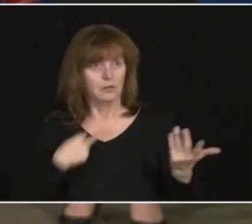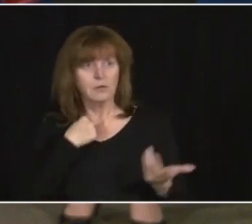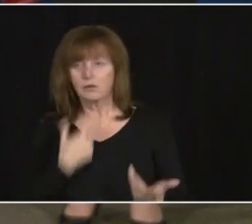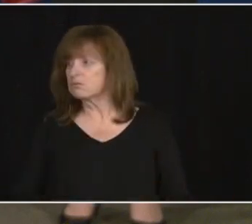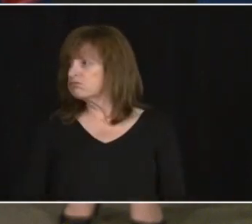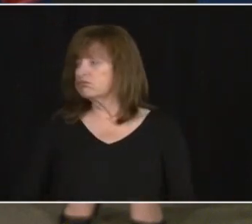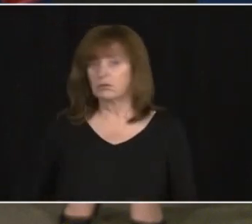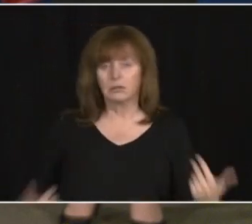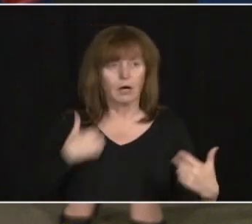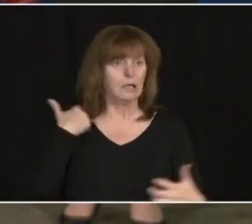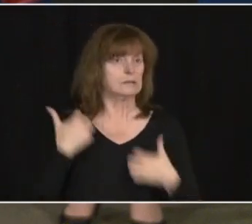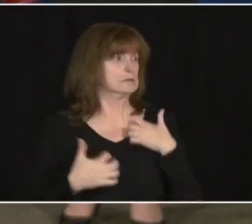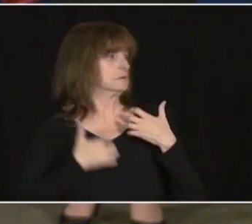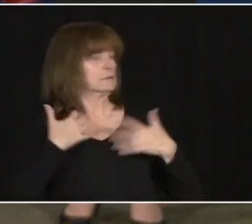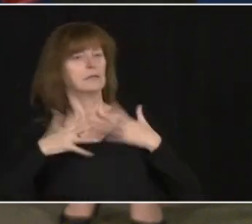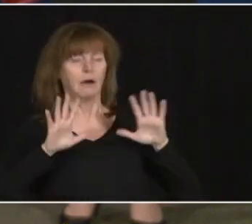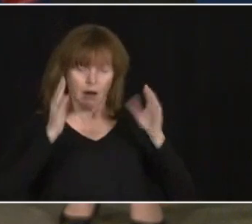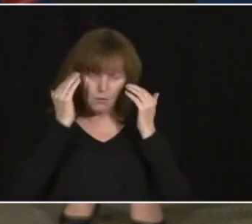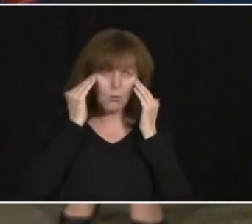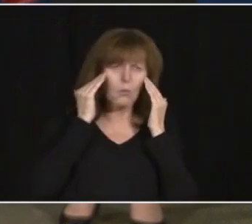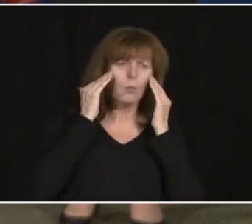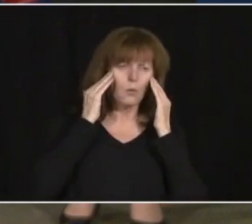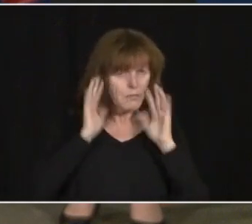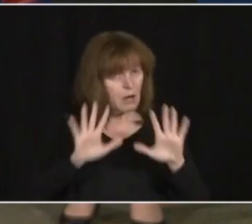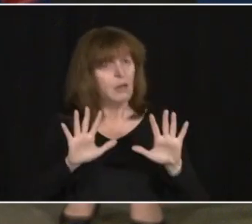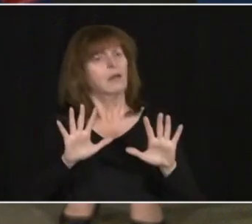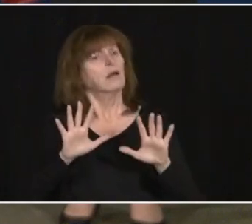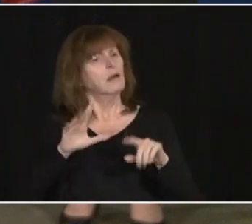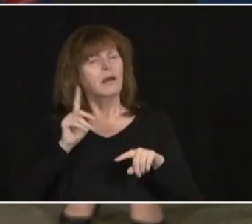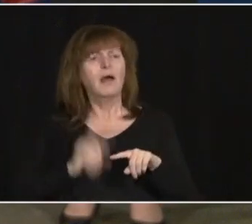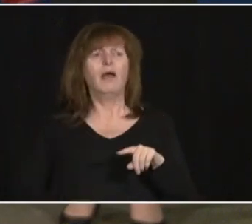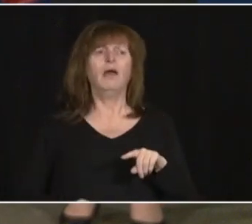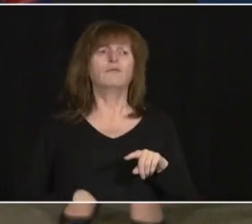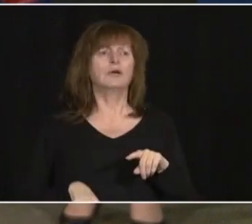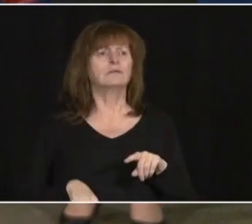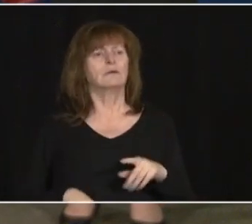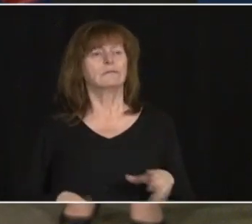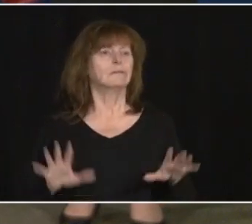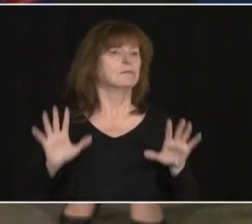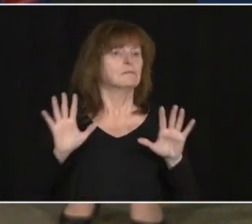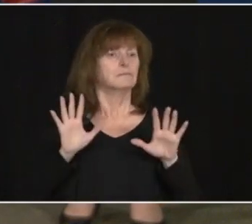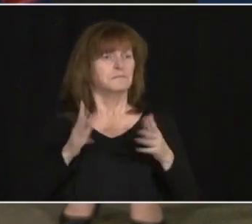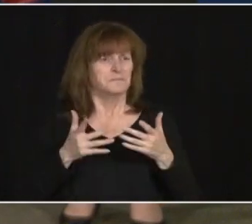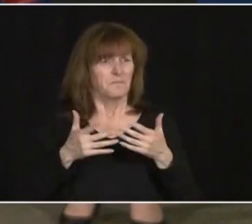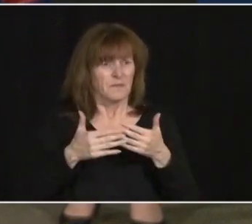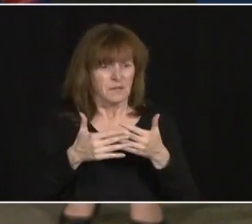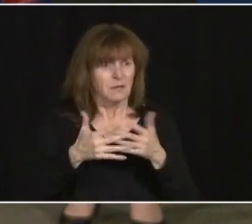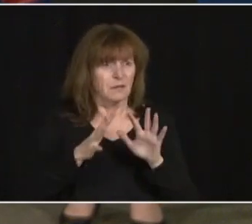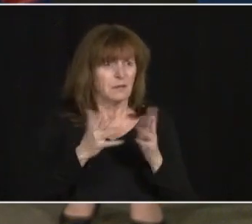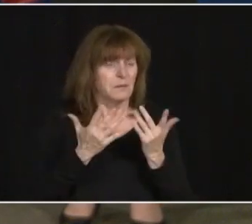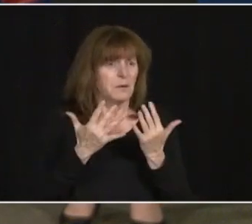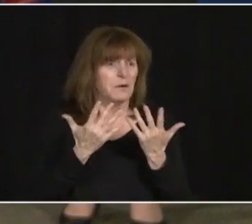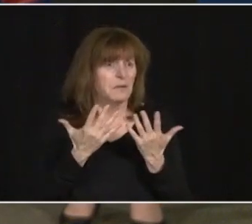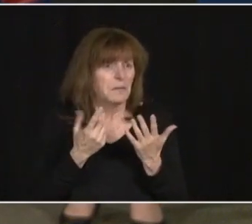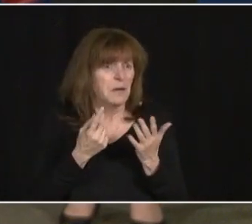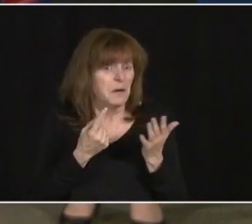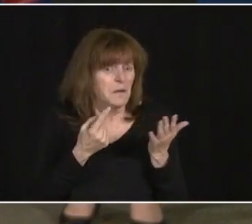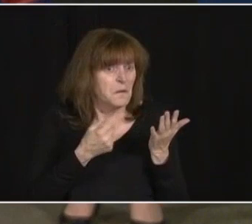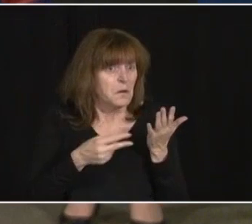fever, and and they are getting a little antsy. But we can't jump ahead over this over a few weeks and we will